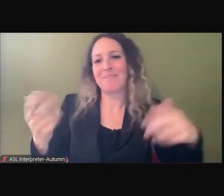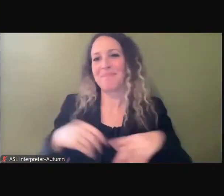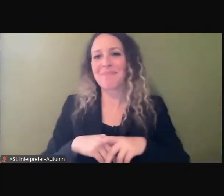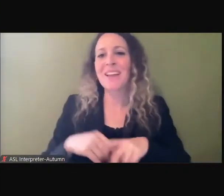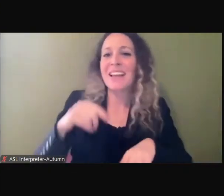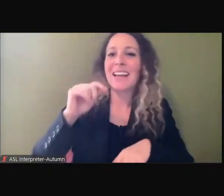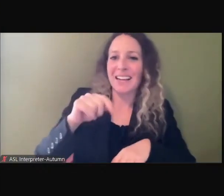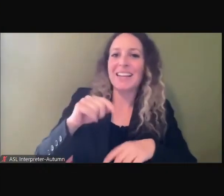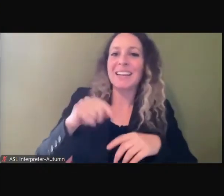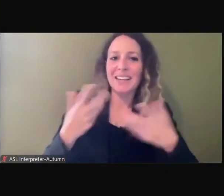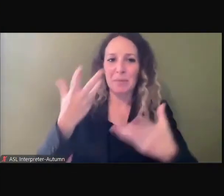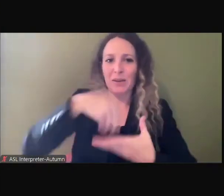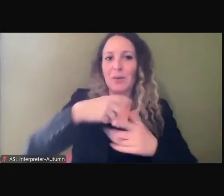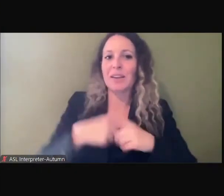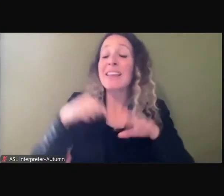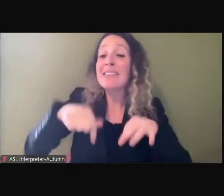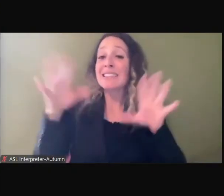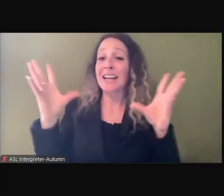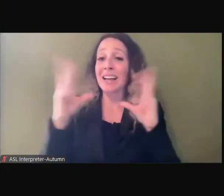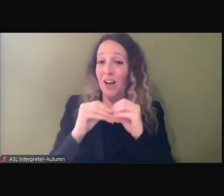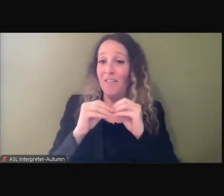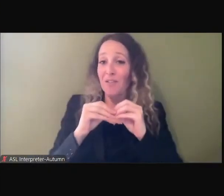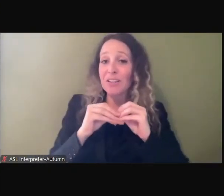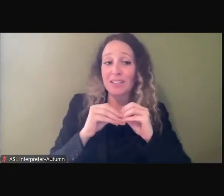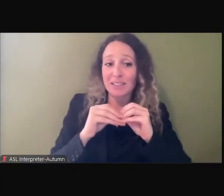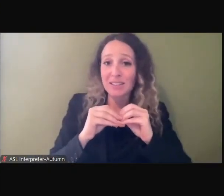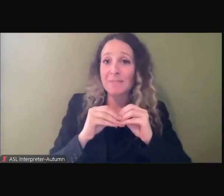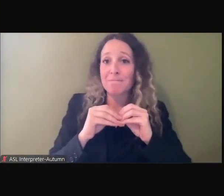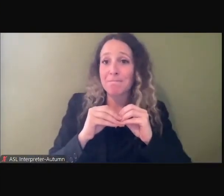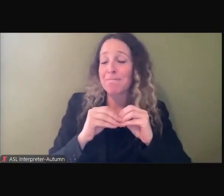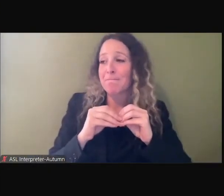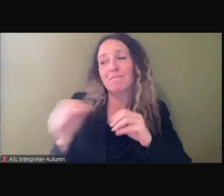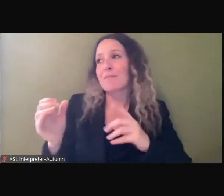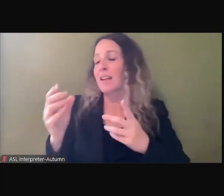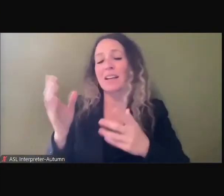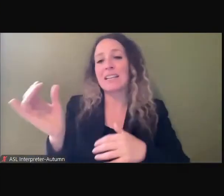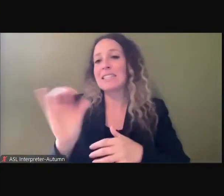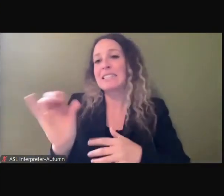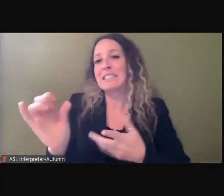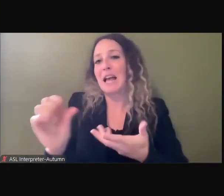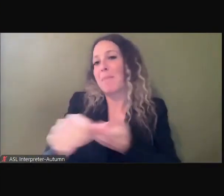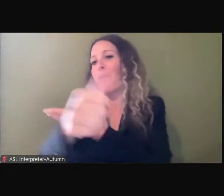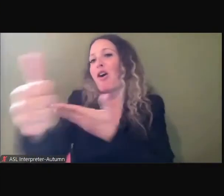are vital for identifying potential accessibility challenges and working collaboratively to create